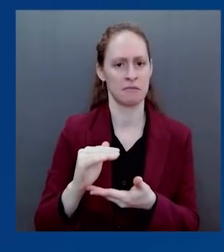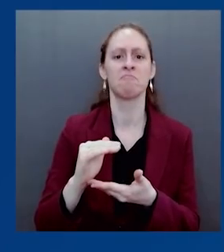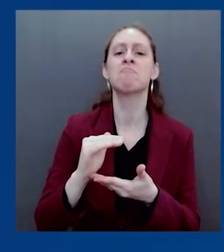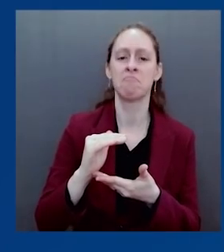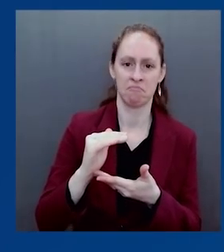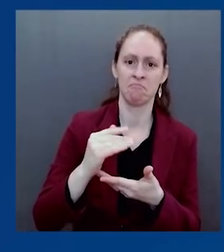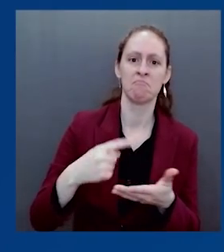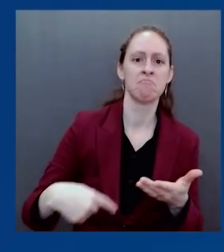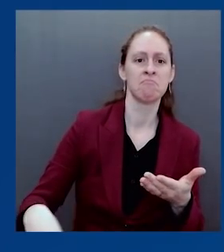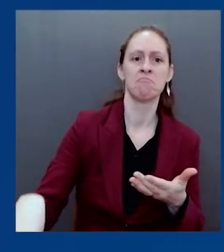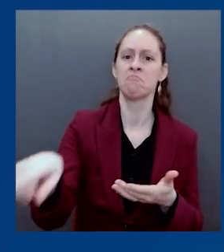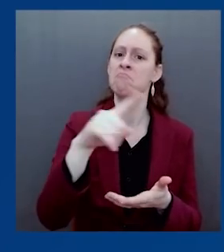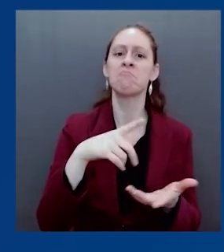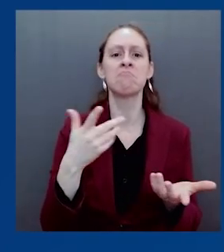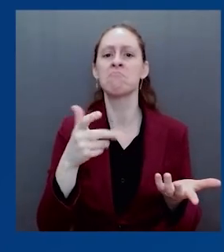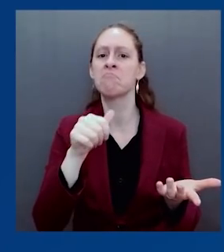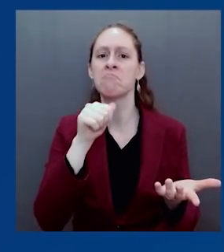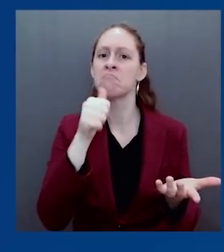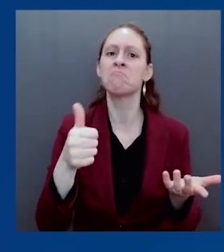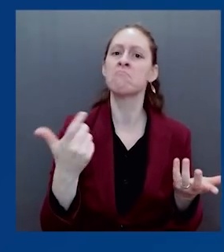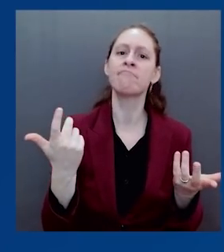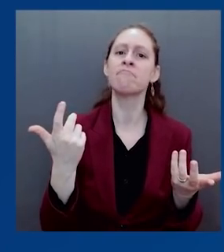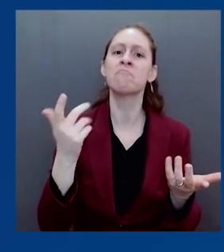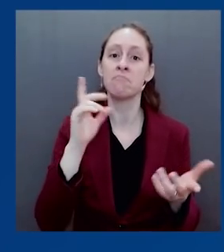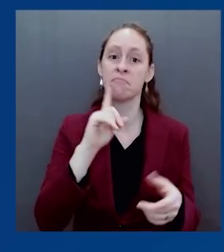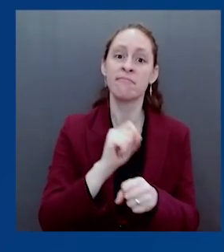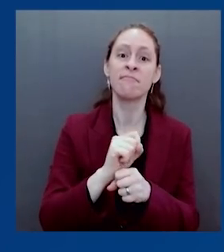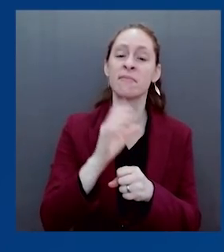No patients with Omicron required mechanical ventilation.